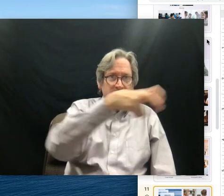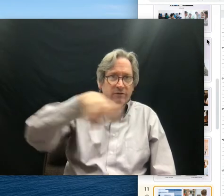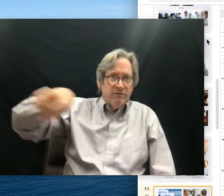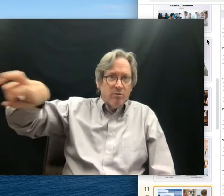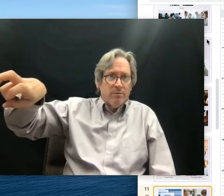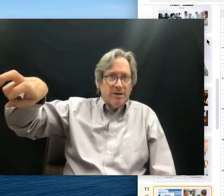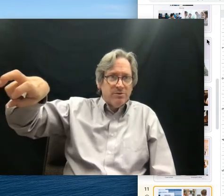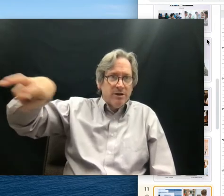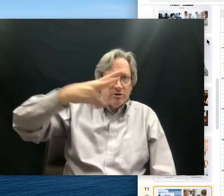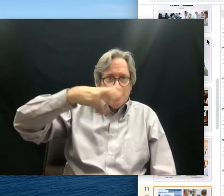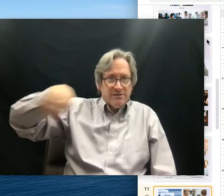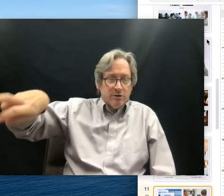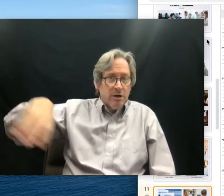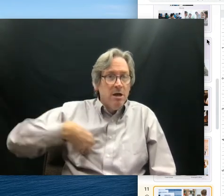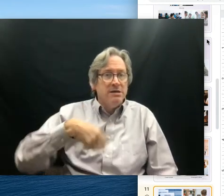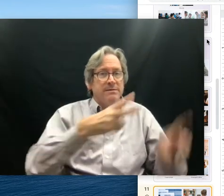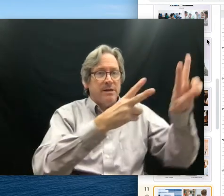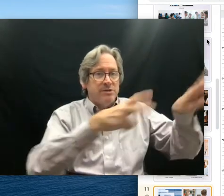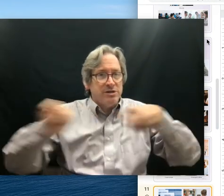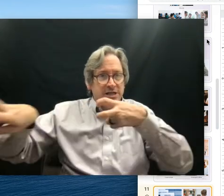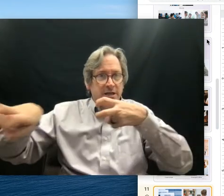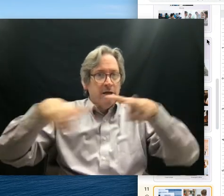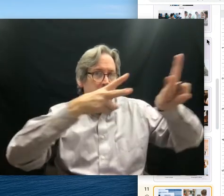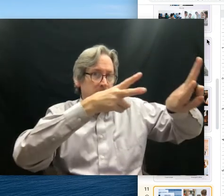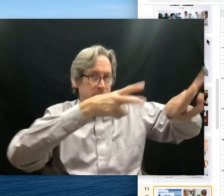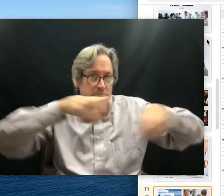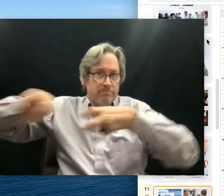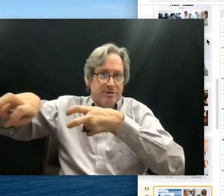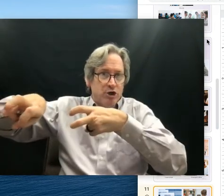moving from one place to another transfer sometimes you'll see two